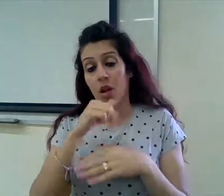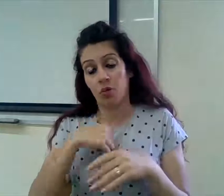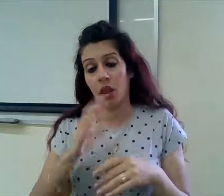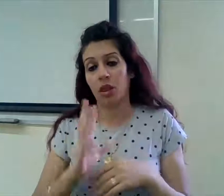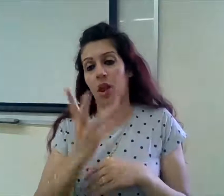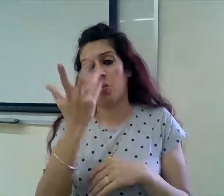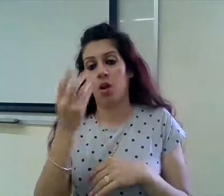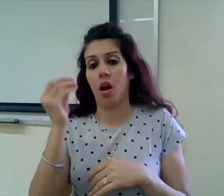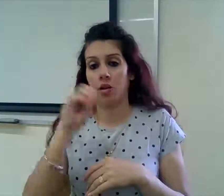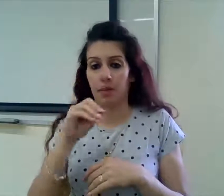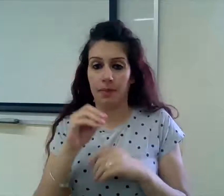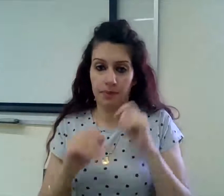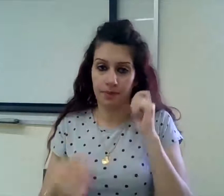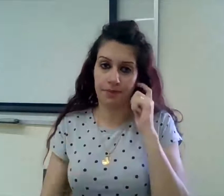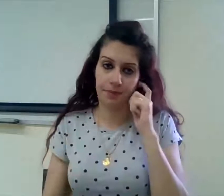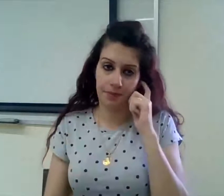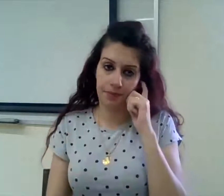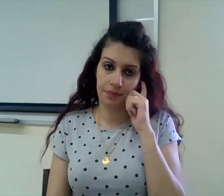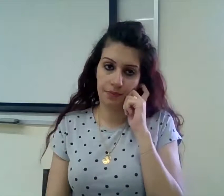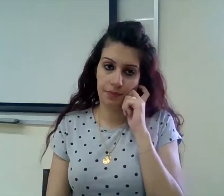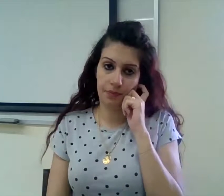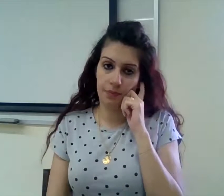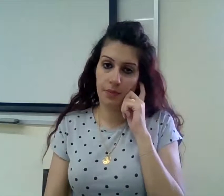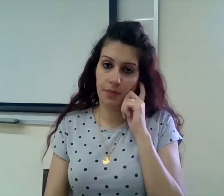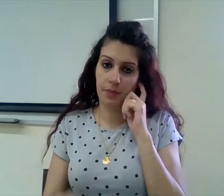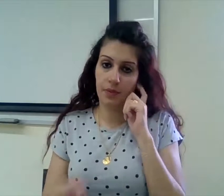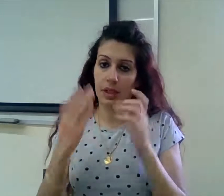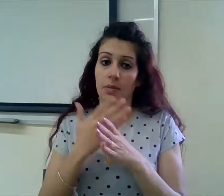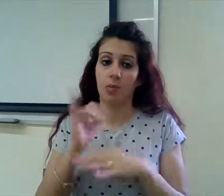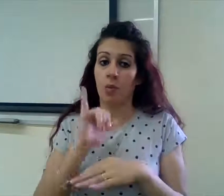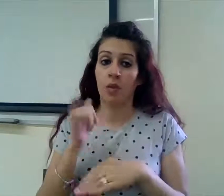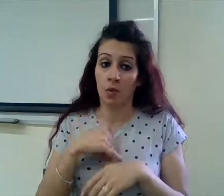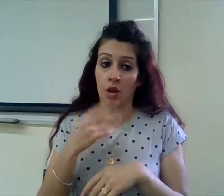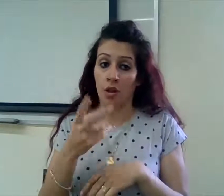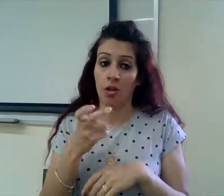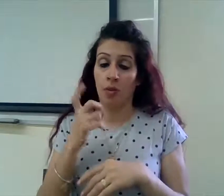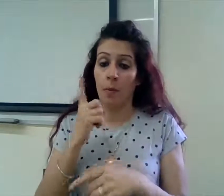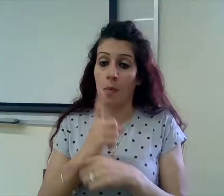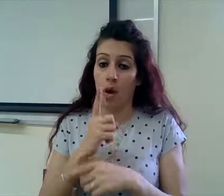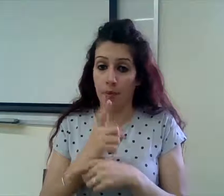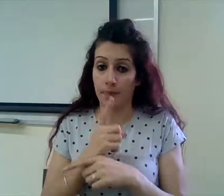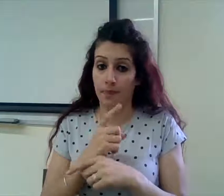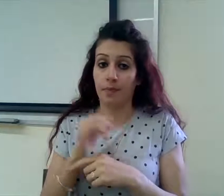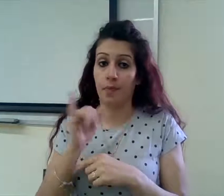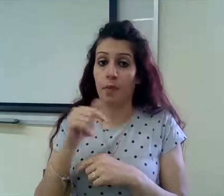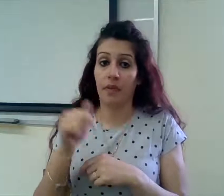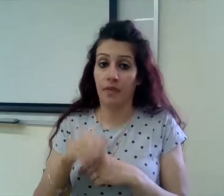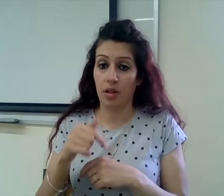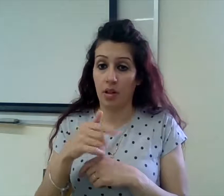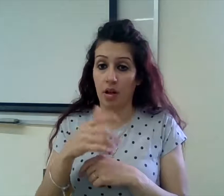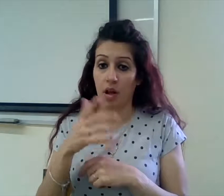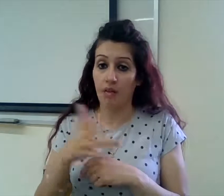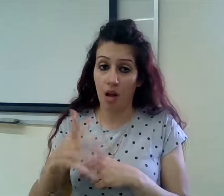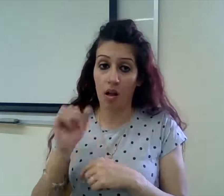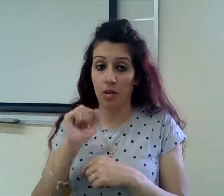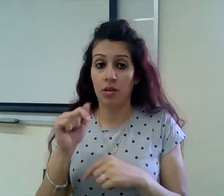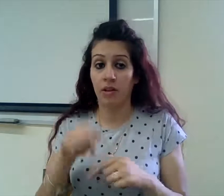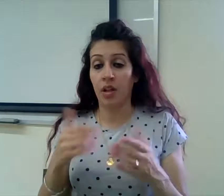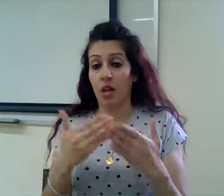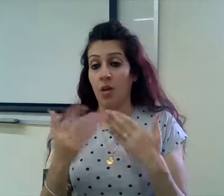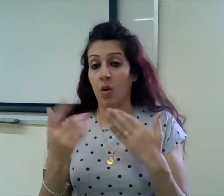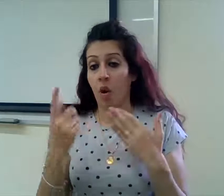thank you yes yes please yeah actually one of the innovations